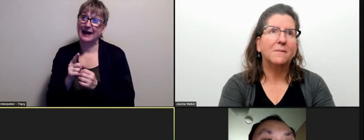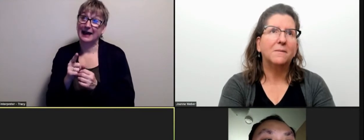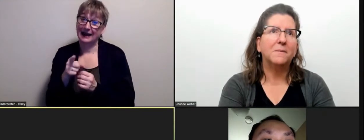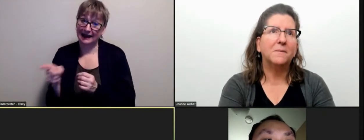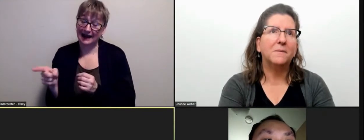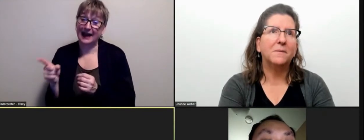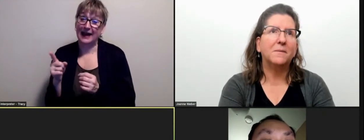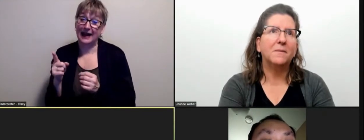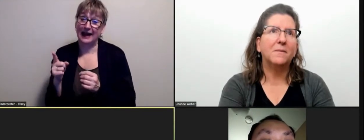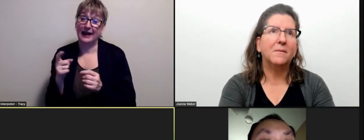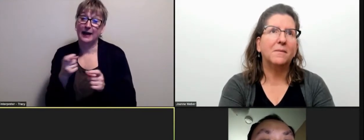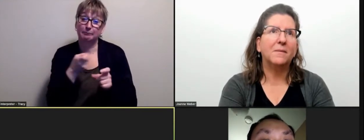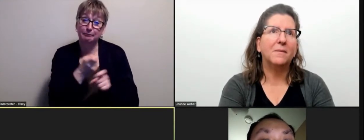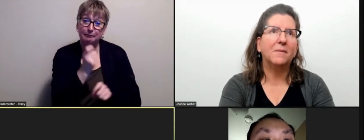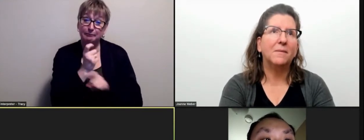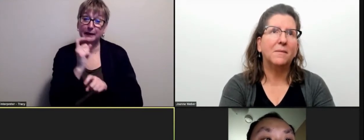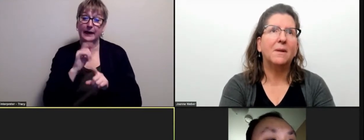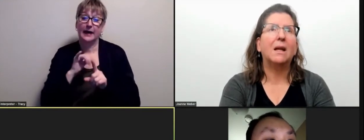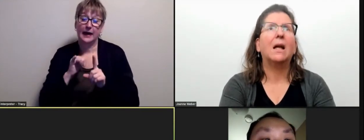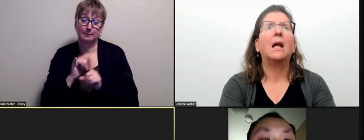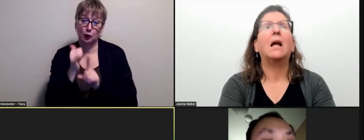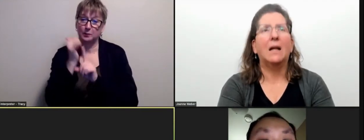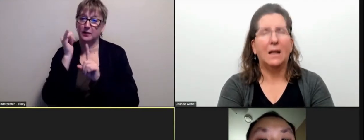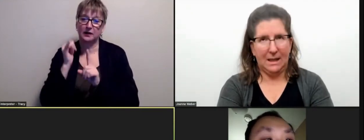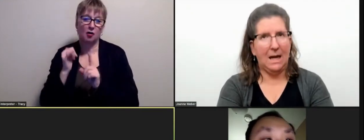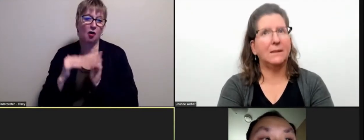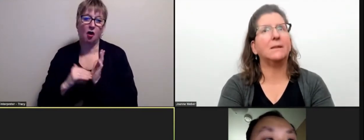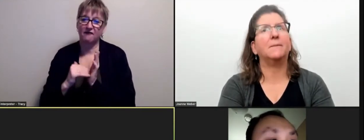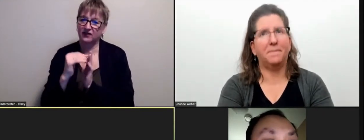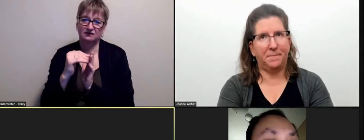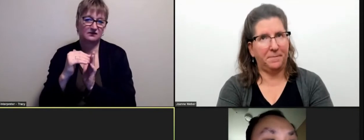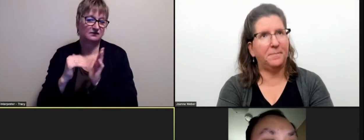Every opportunity they got.